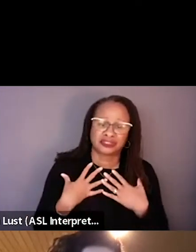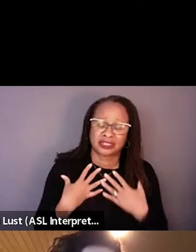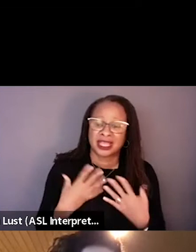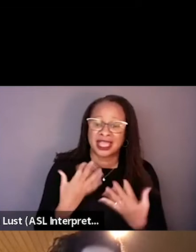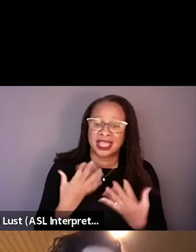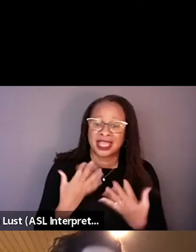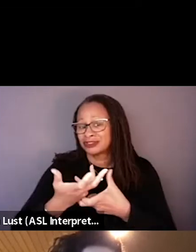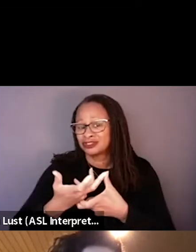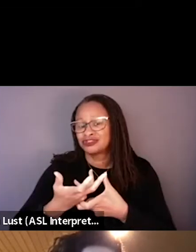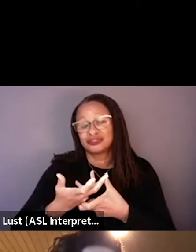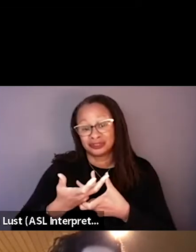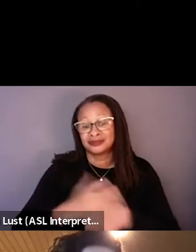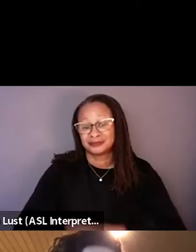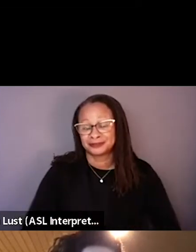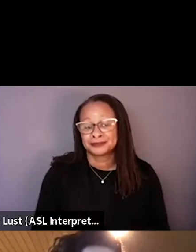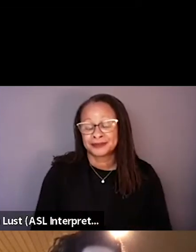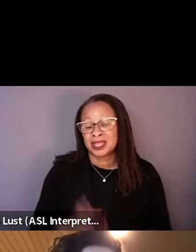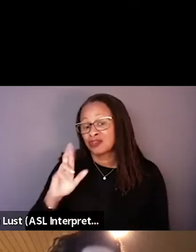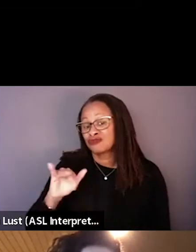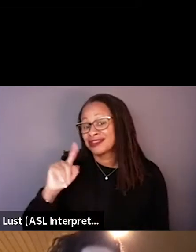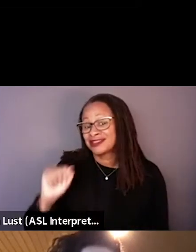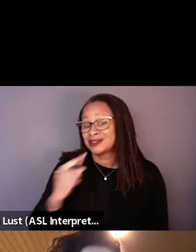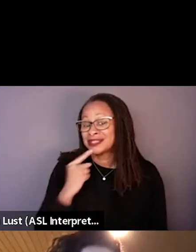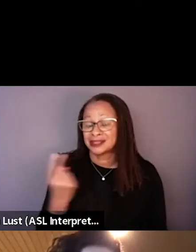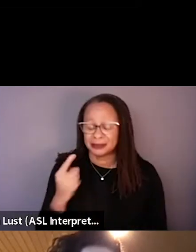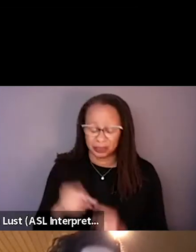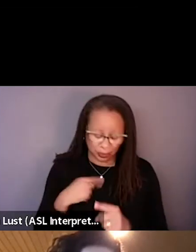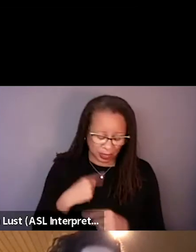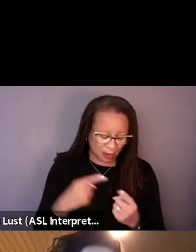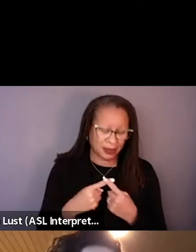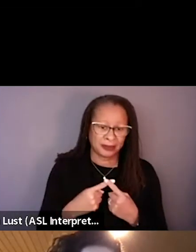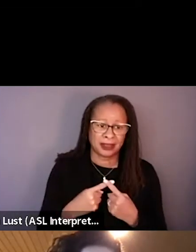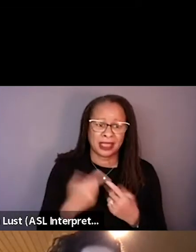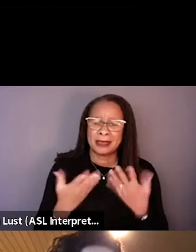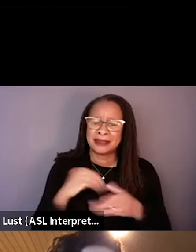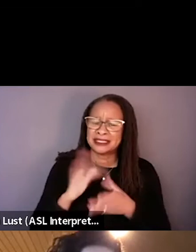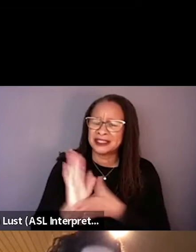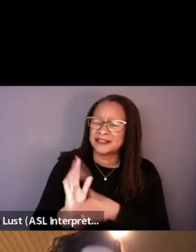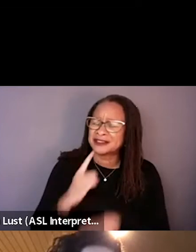I think Rita, you said, said something to me about, or maybe it's in the film that says, you know,